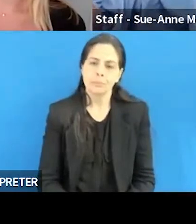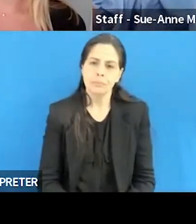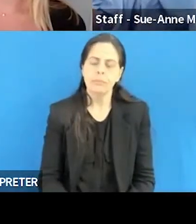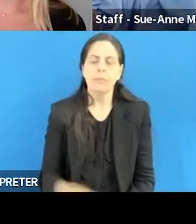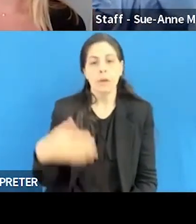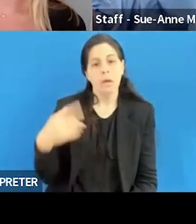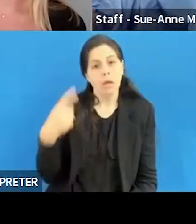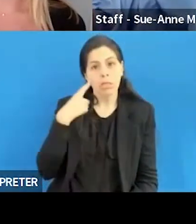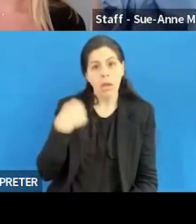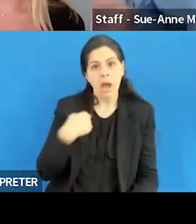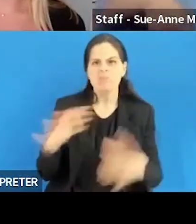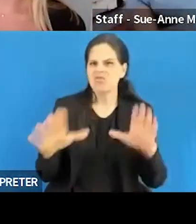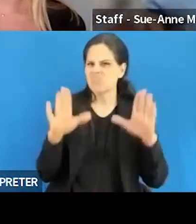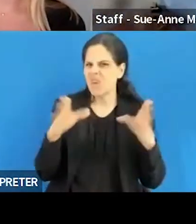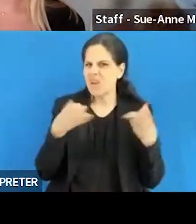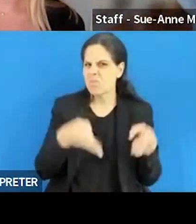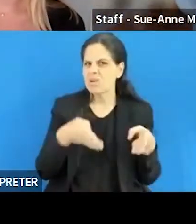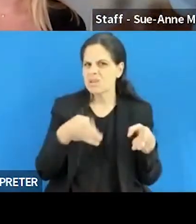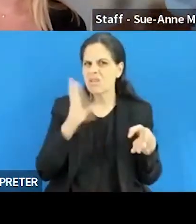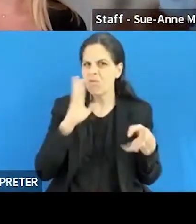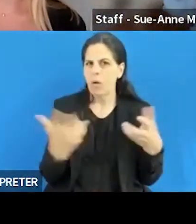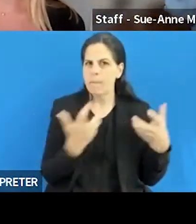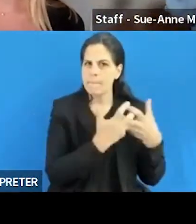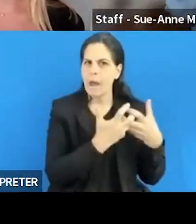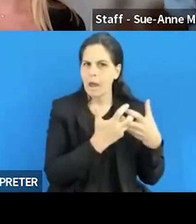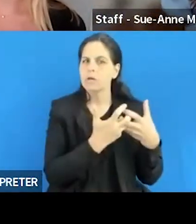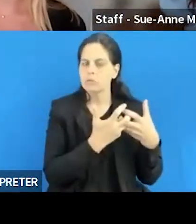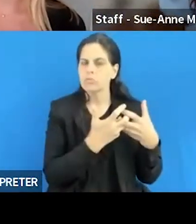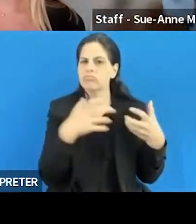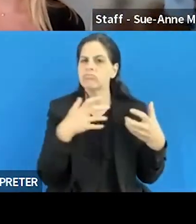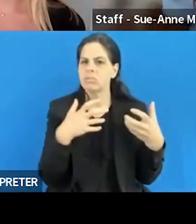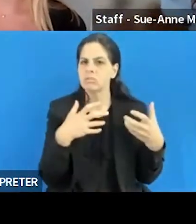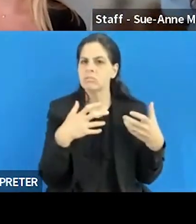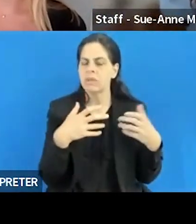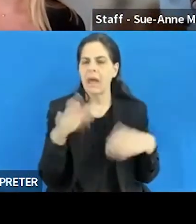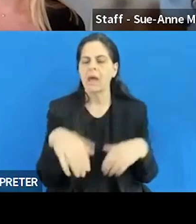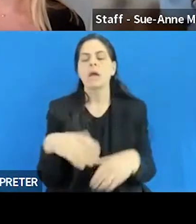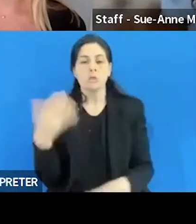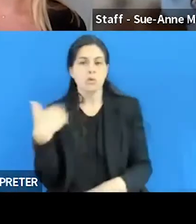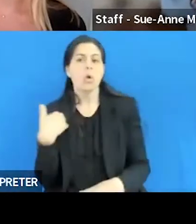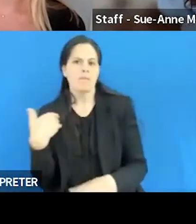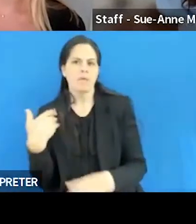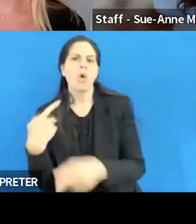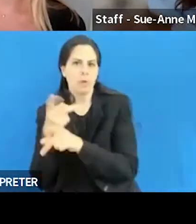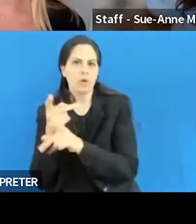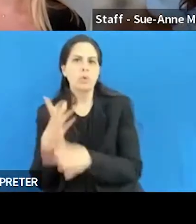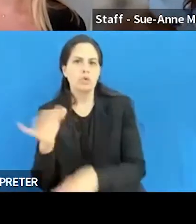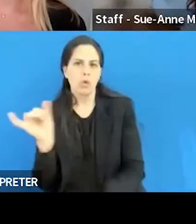'cause I've done, I've been a commercial actor, but I've also been a producer. I produced a short film years ago and we were using,